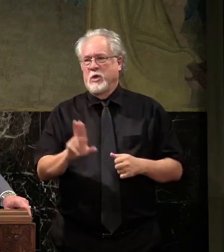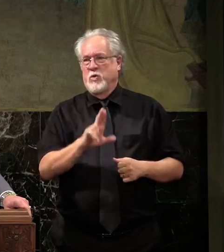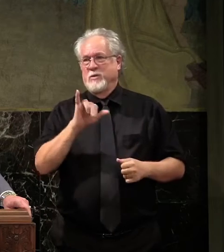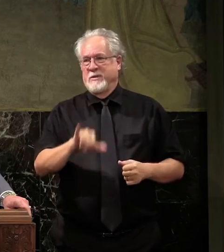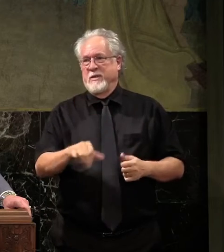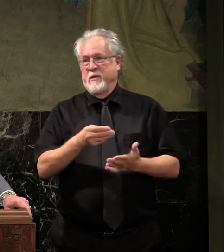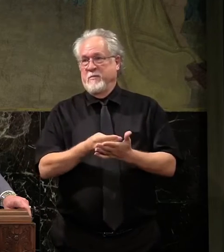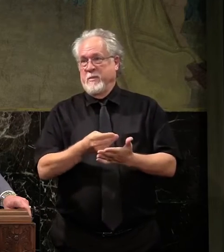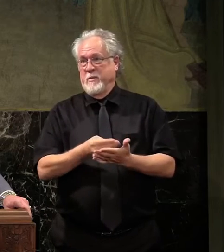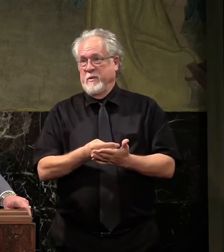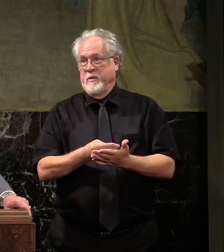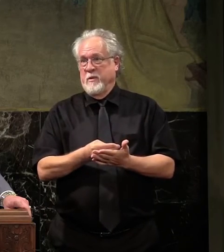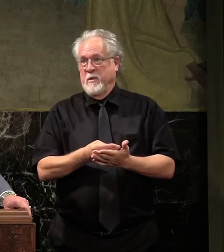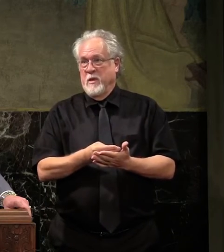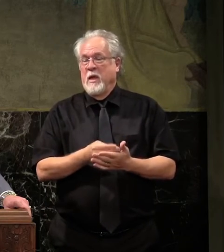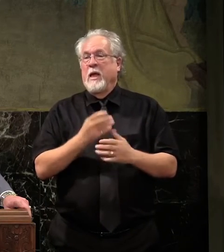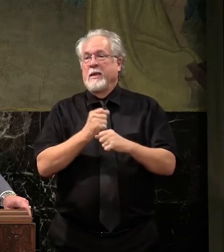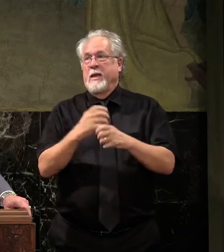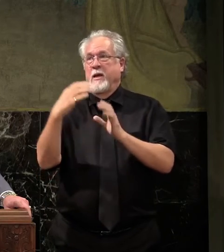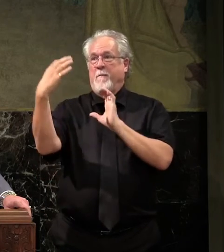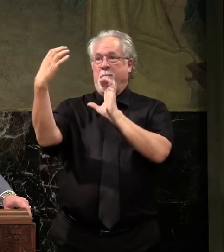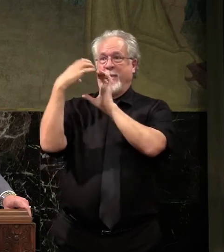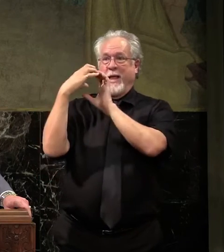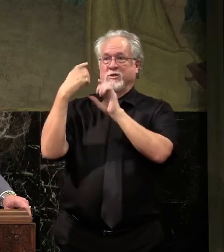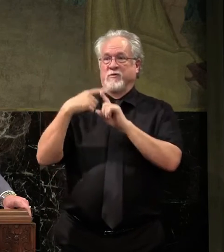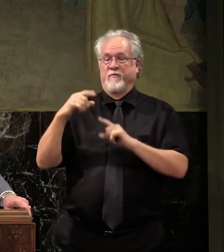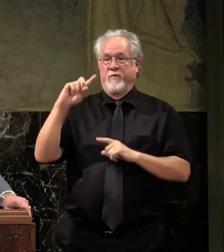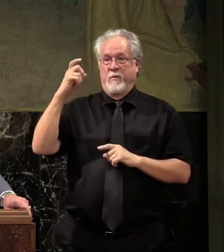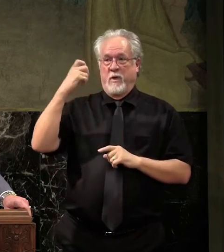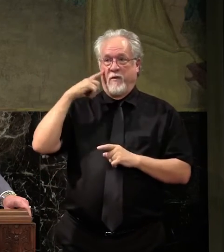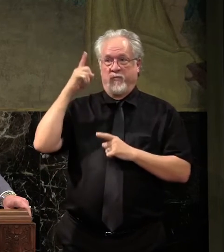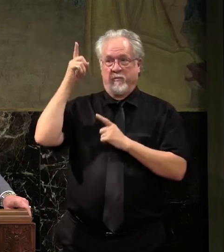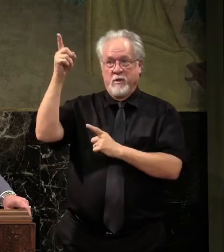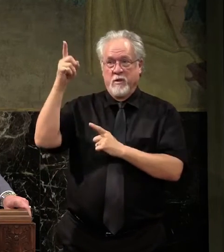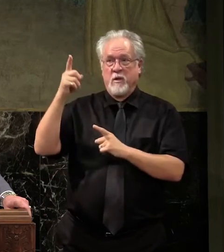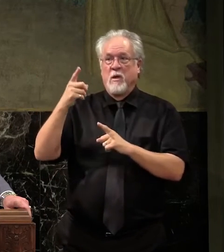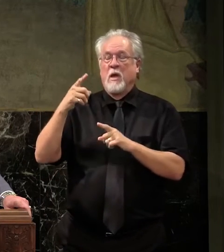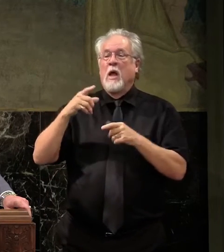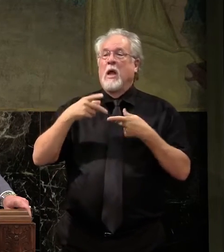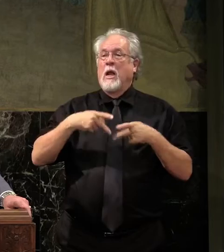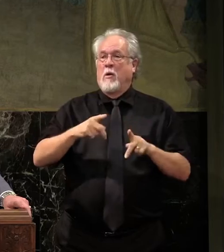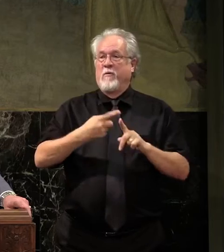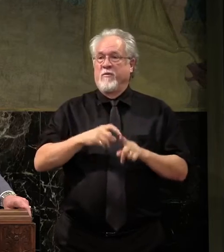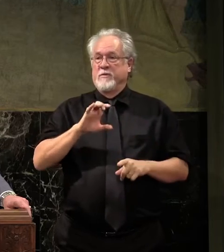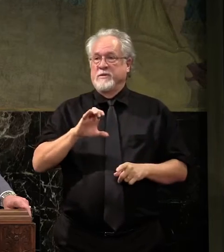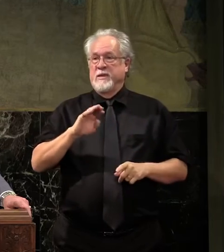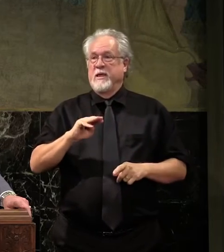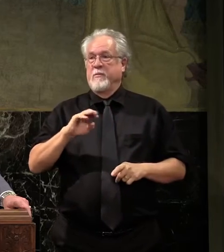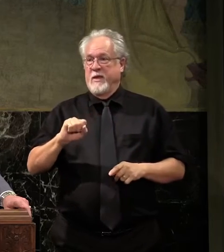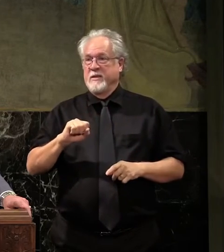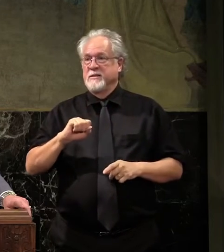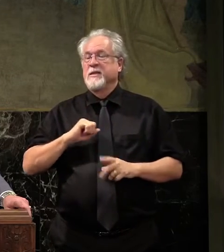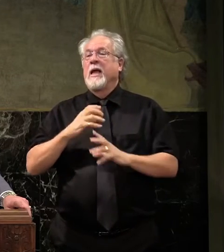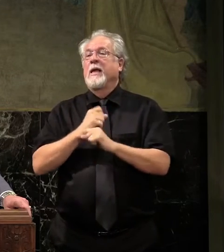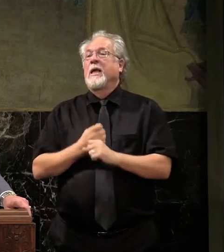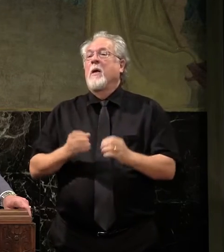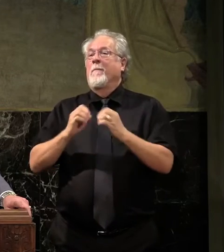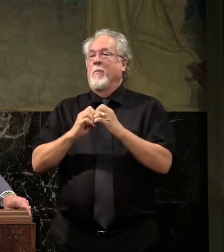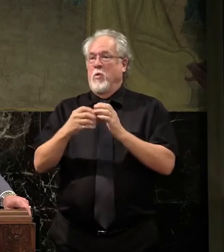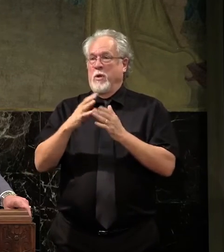and get a match from the federal government that is allowable by CMS in return even more dollars to Shreveport.